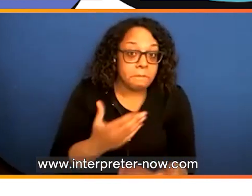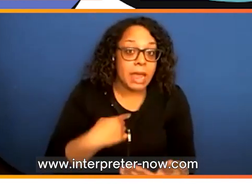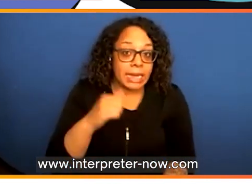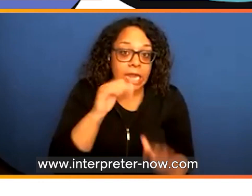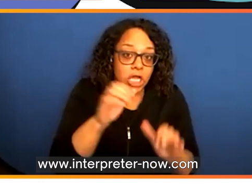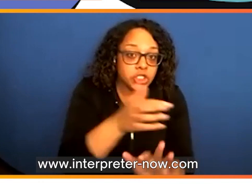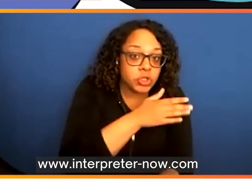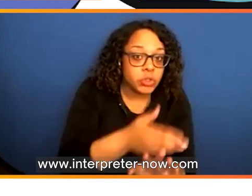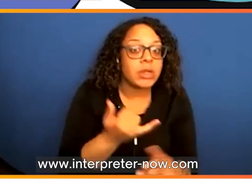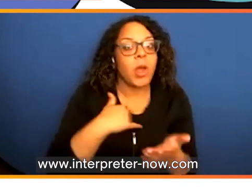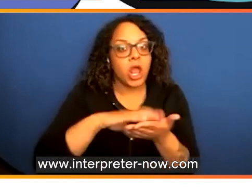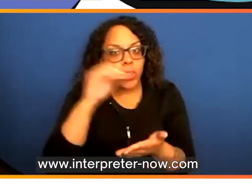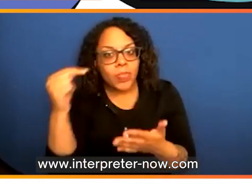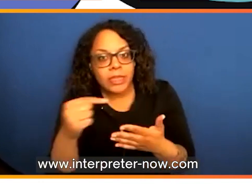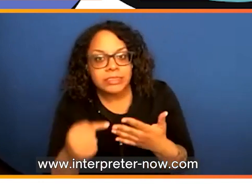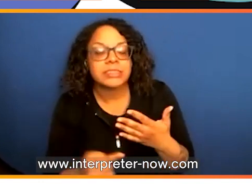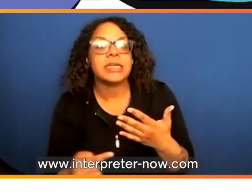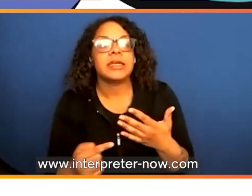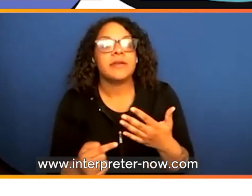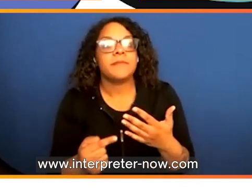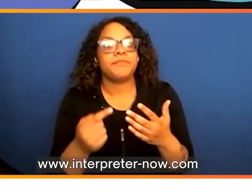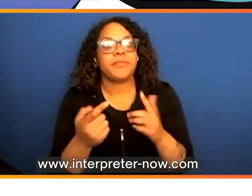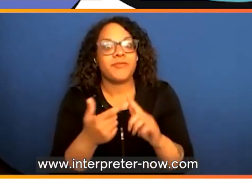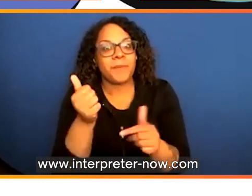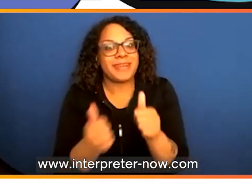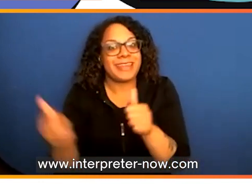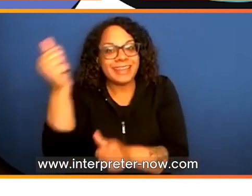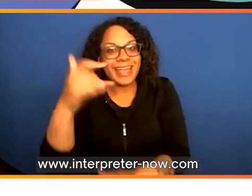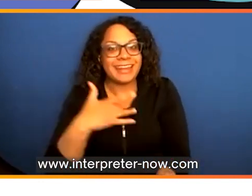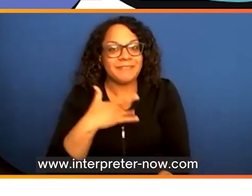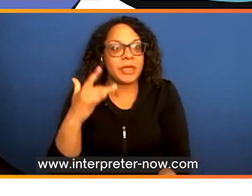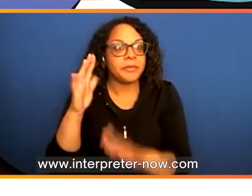don't hear from saying, "Hey, one year ago, five years ago, 10 years ago, I was in a meeting."